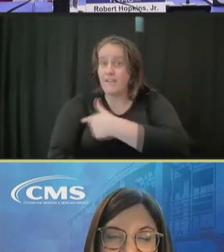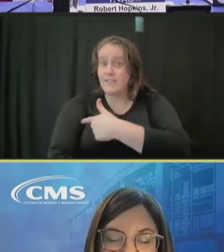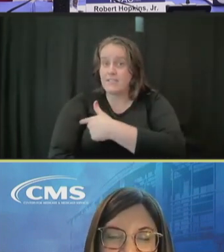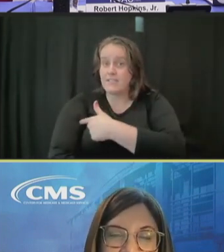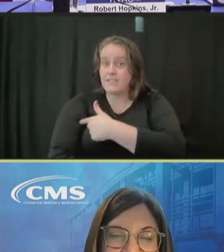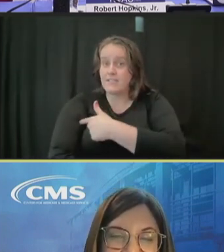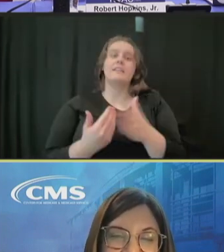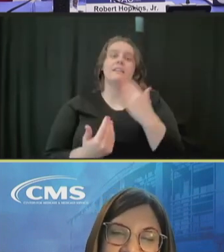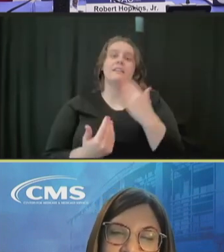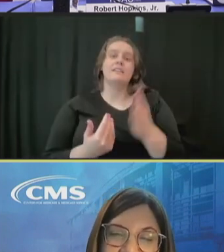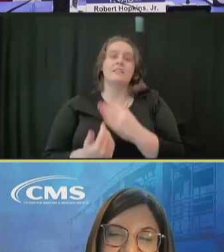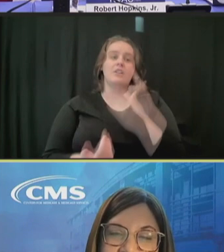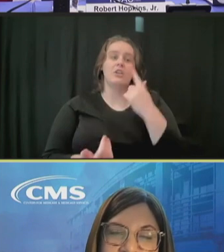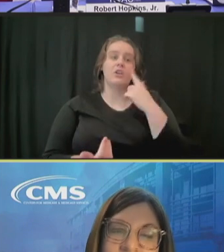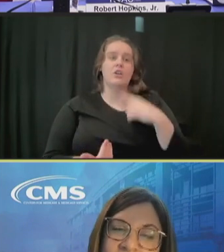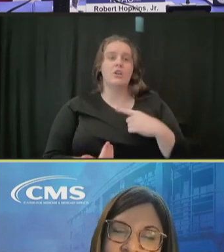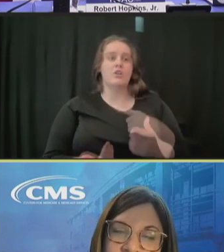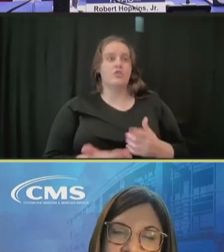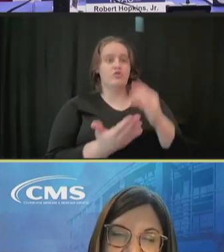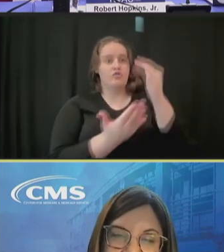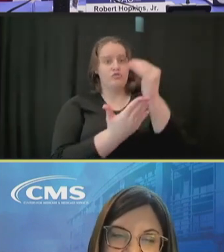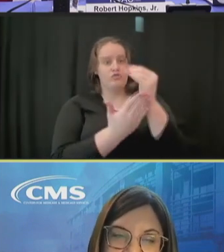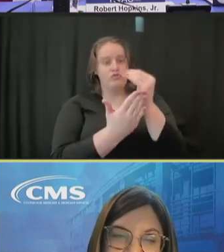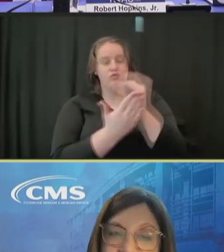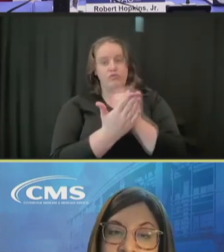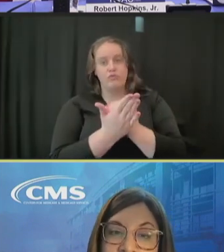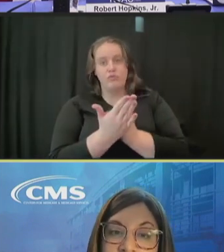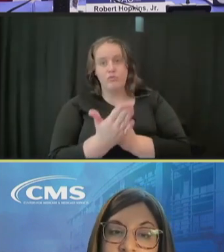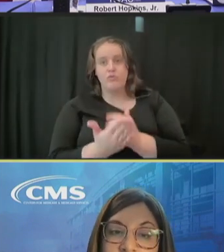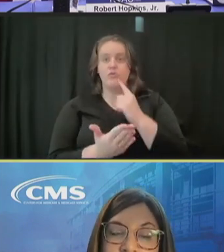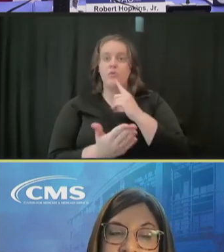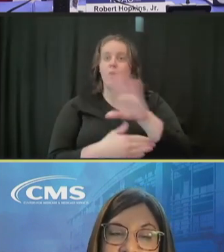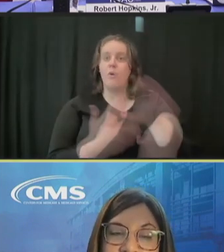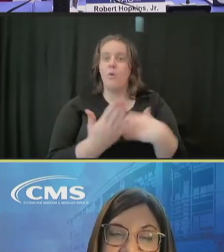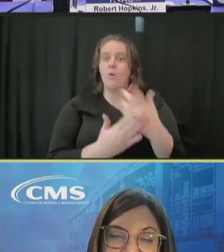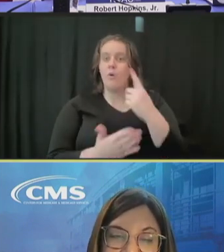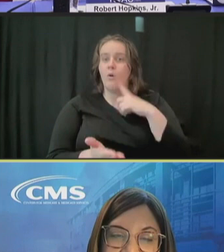claim for the patients who receive the same vaccine on the same day. Roster billing for